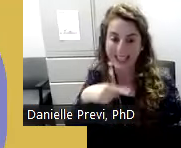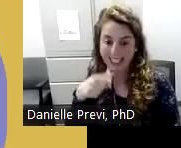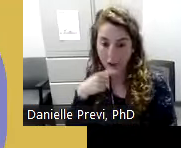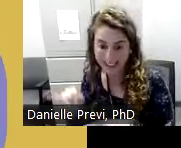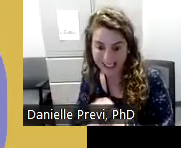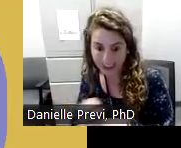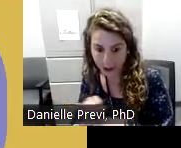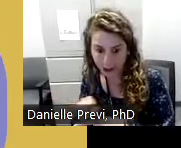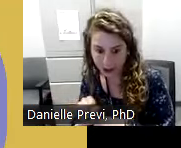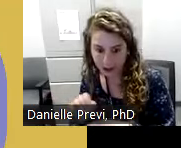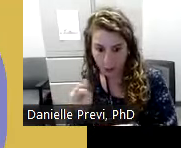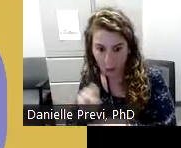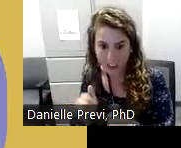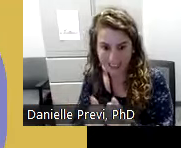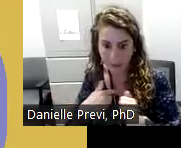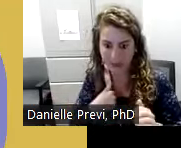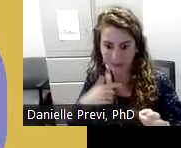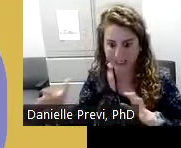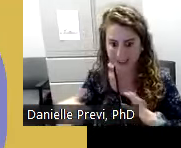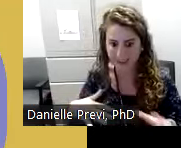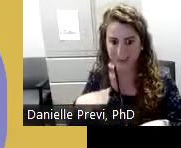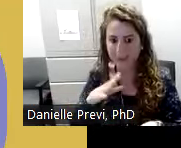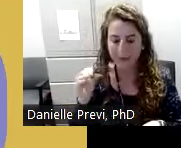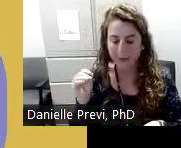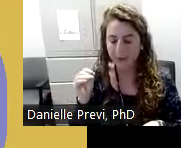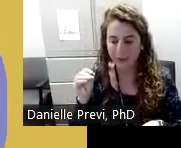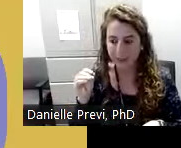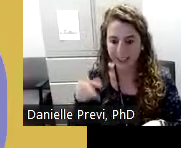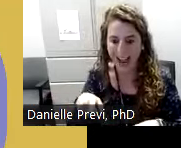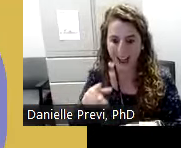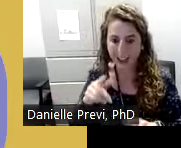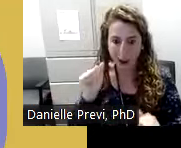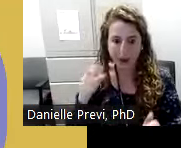a deaf intern and a hearing intern working together with me in the clinic